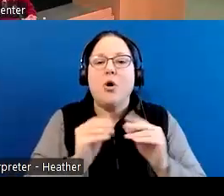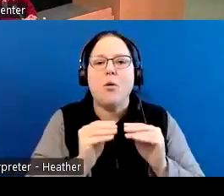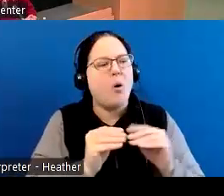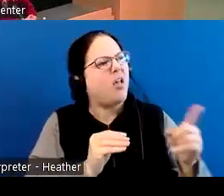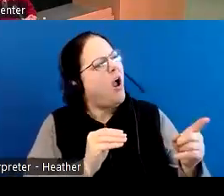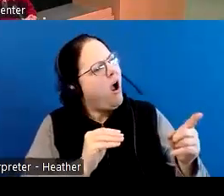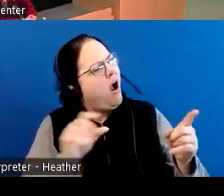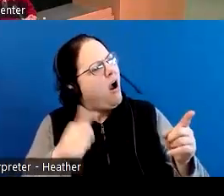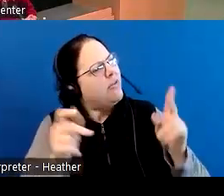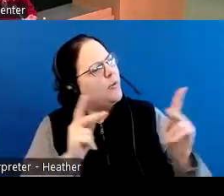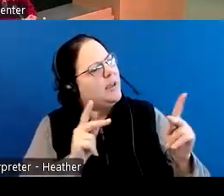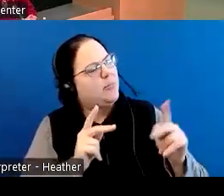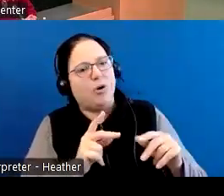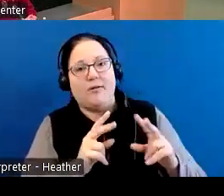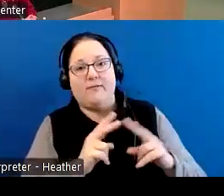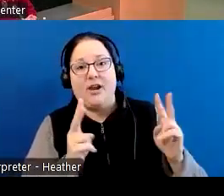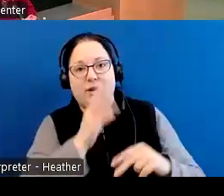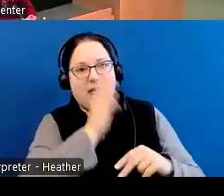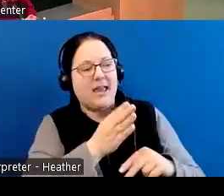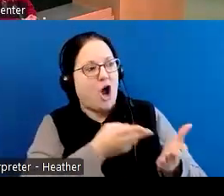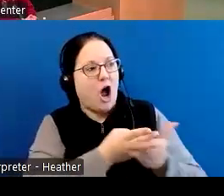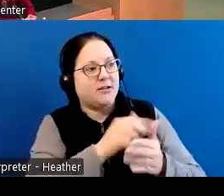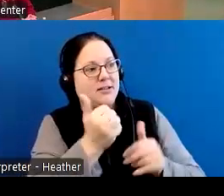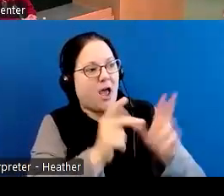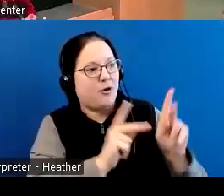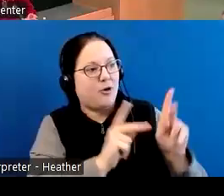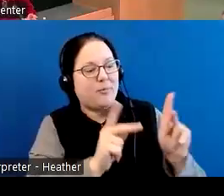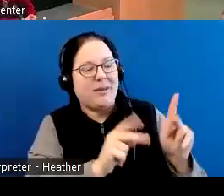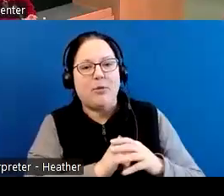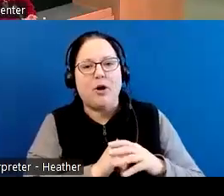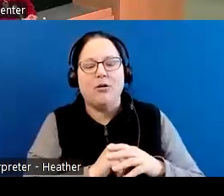might be brutally honest to people um but they and so for them you need to kind of find the right